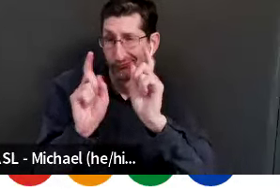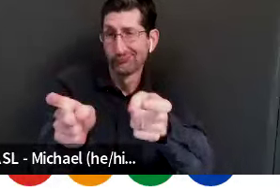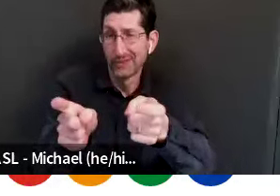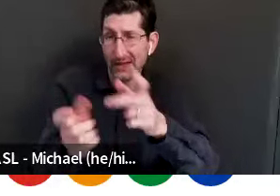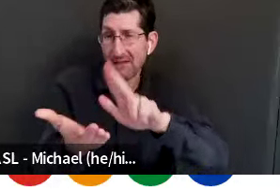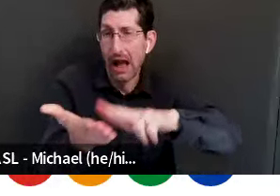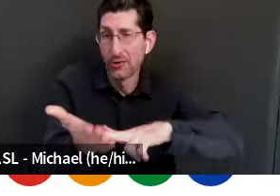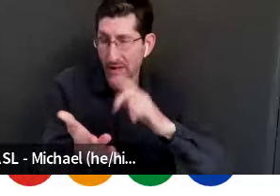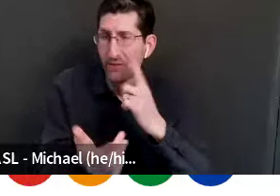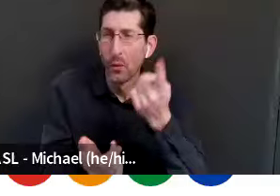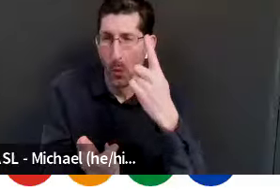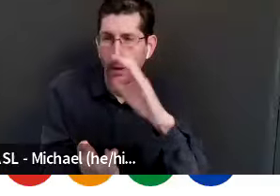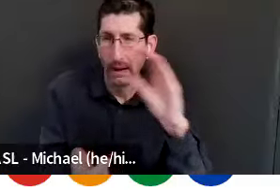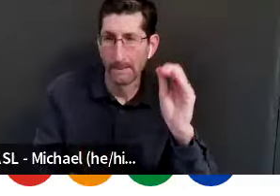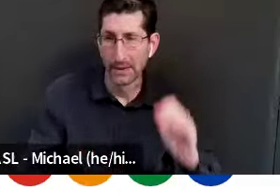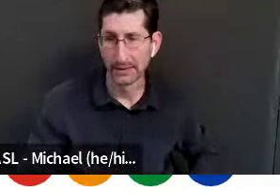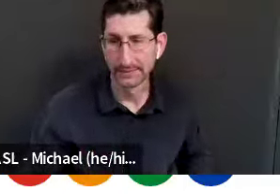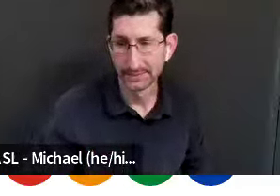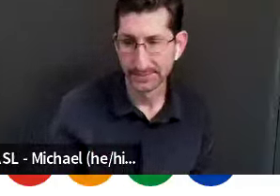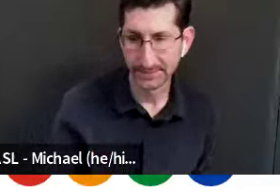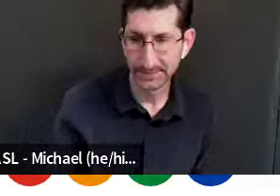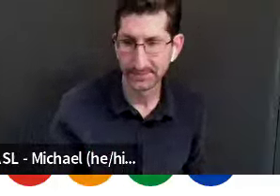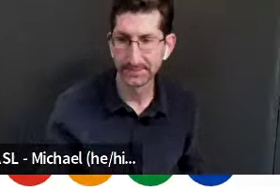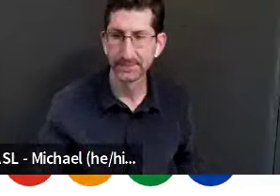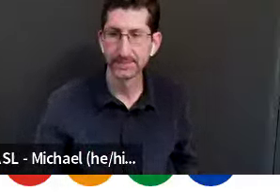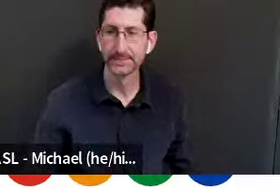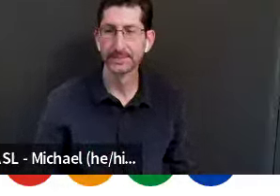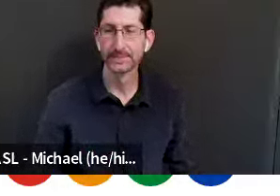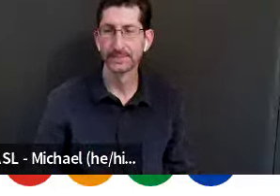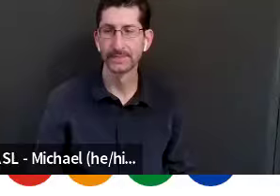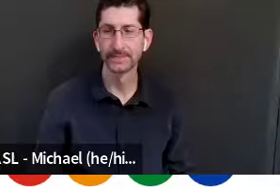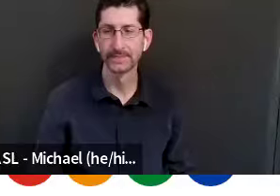TO SELECTING AWARDED COMPANIES.